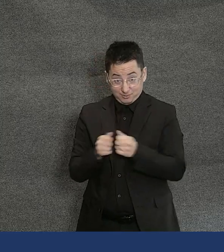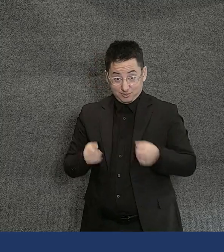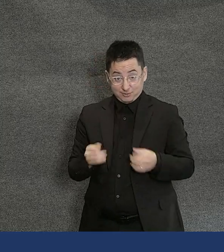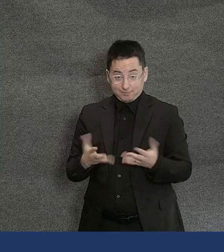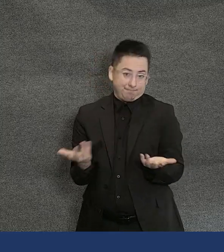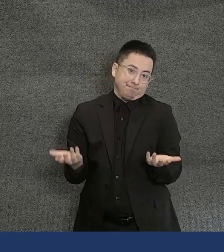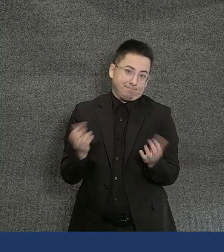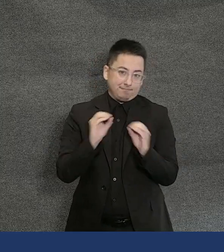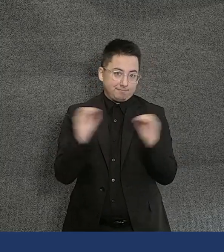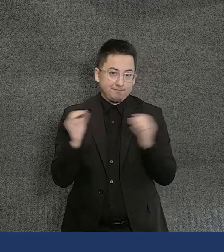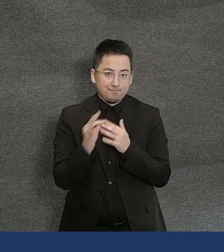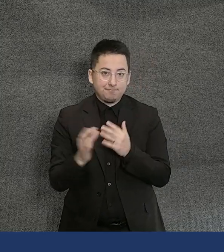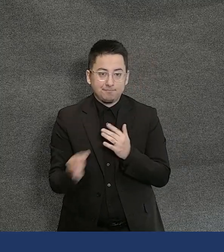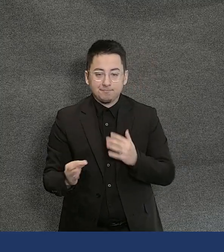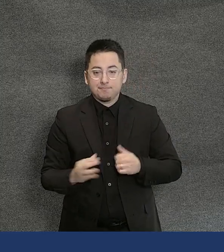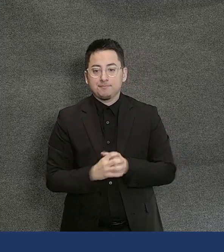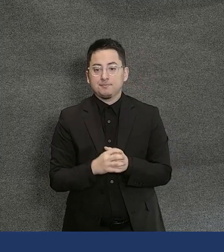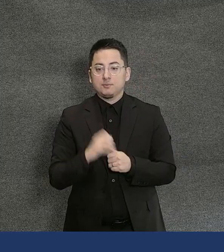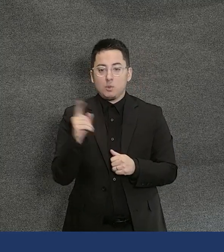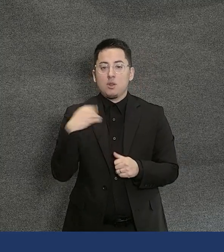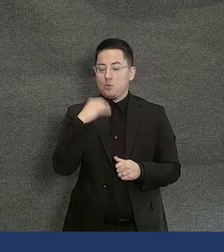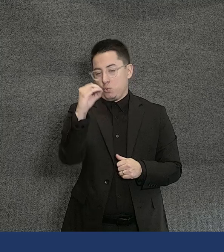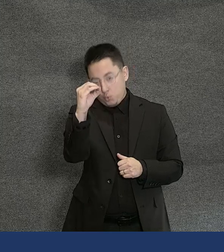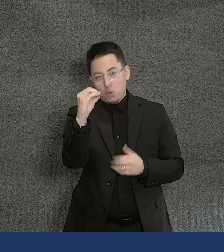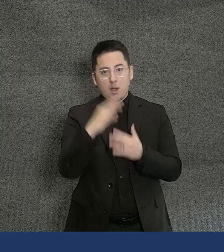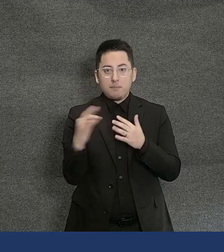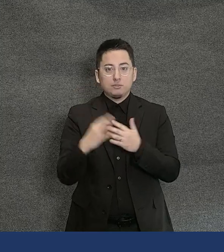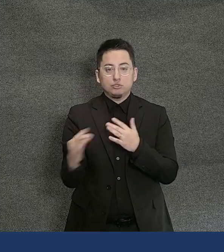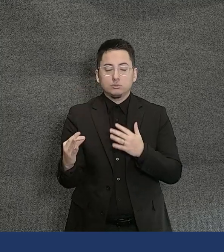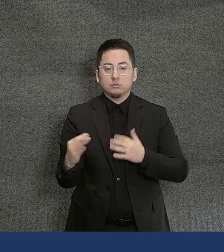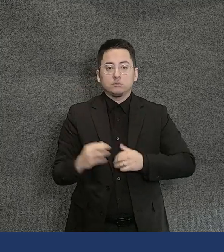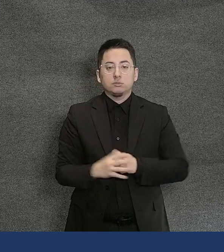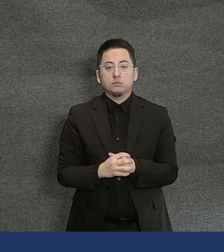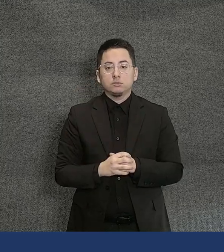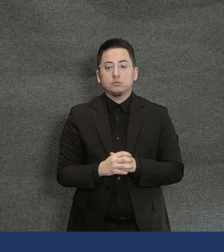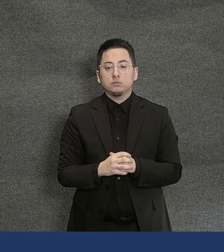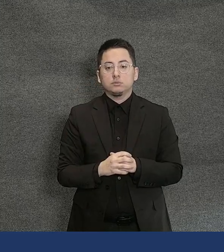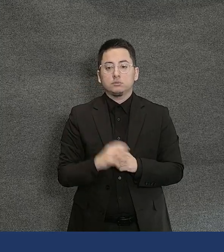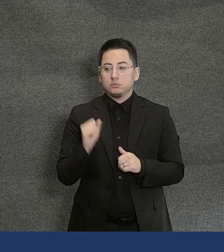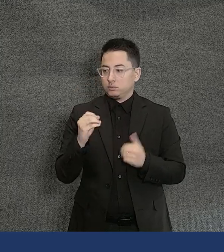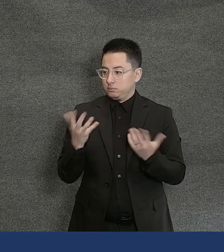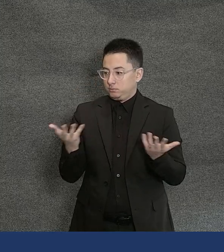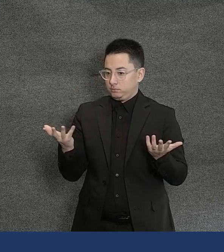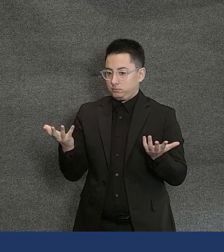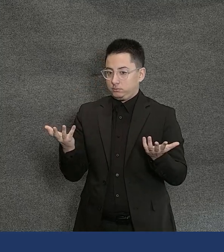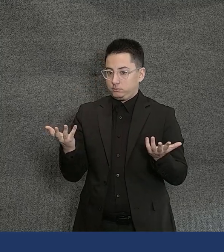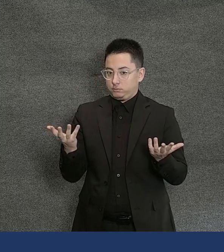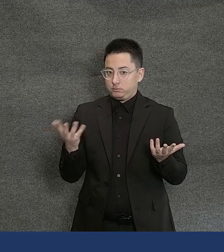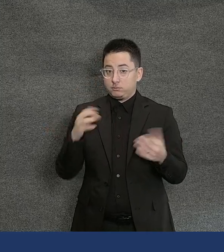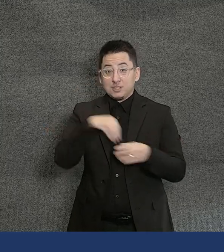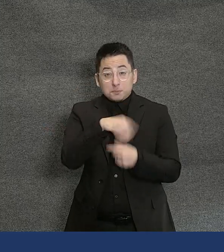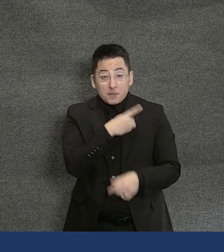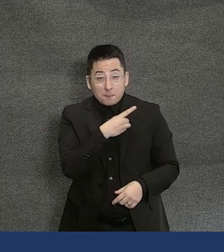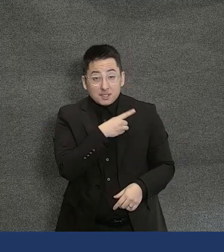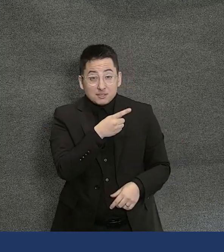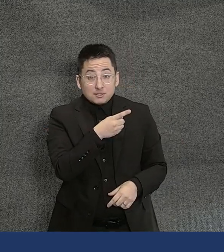She had zero options. There she is, Downtown Minneapolis, in her wheelchair,